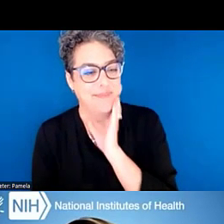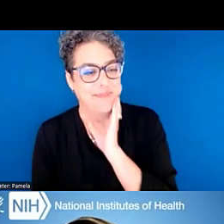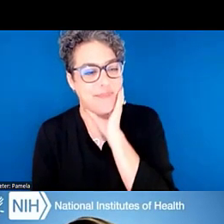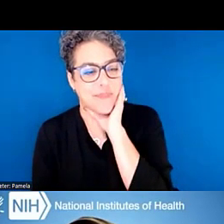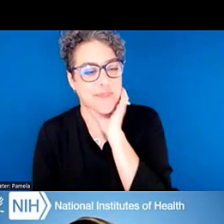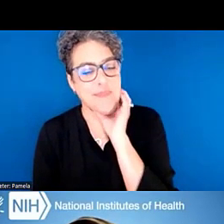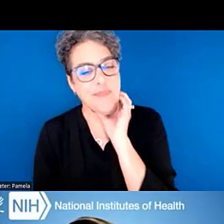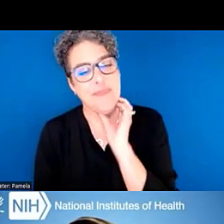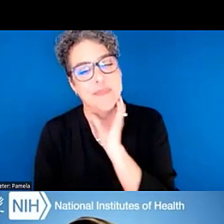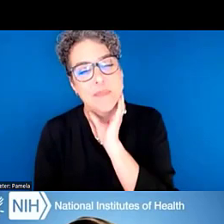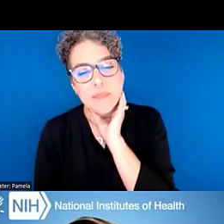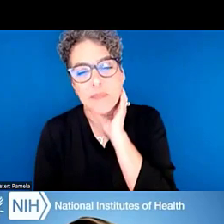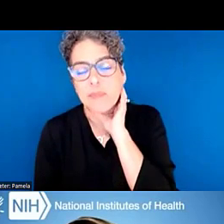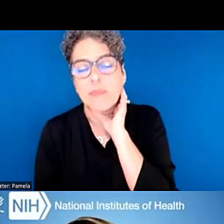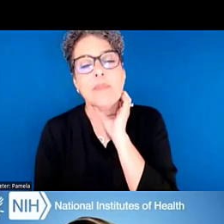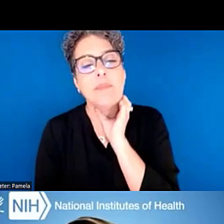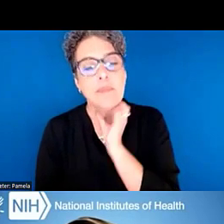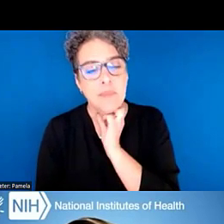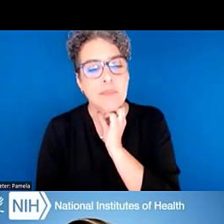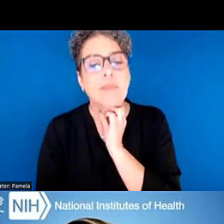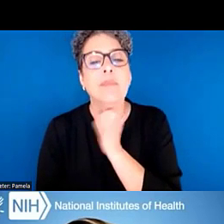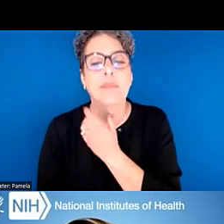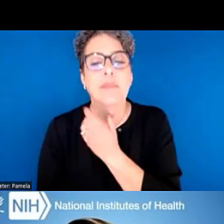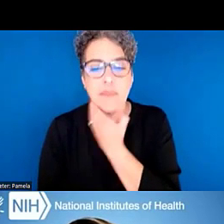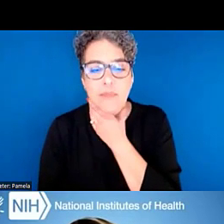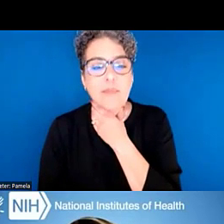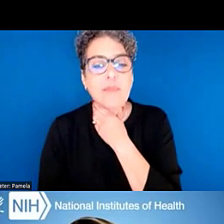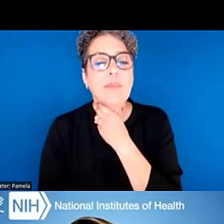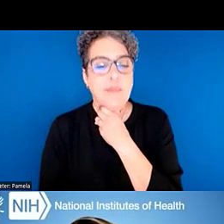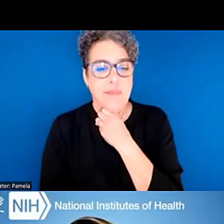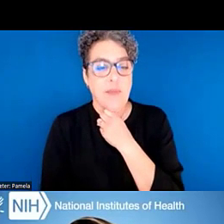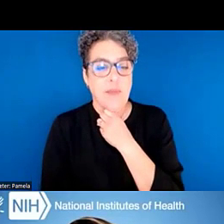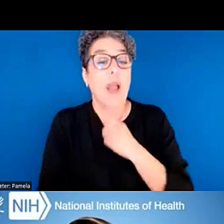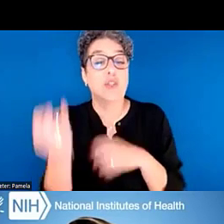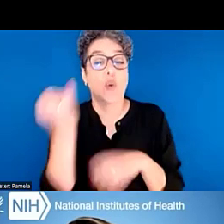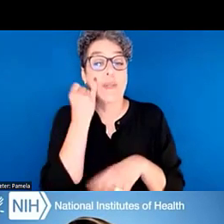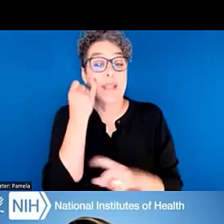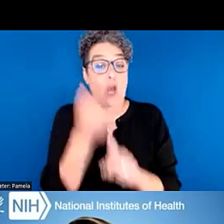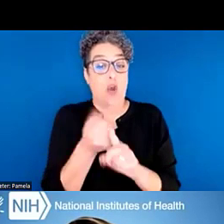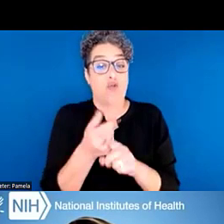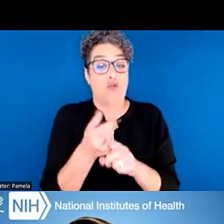Okay. Say you are the Institutional Official for human research protection,